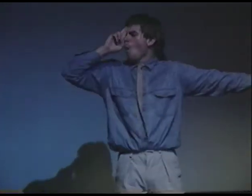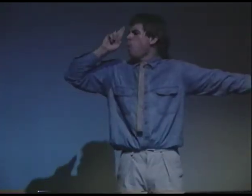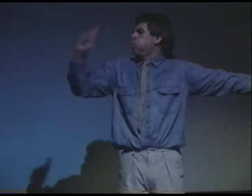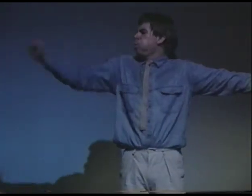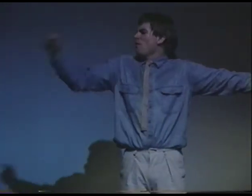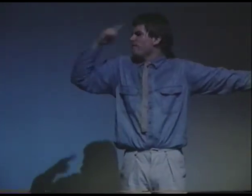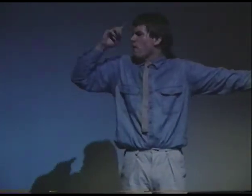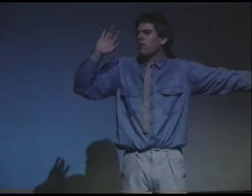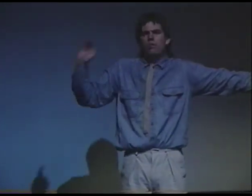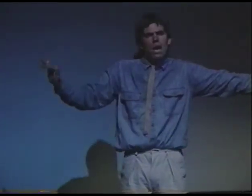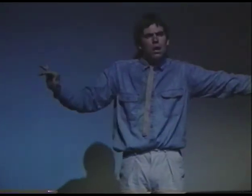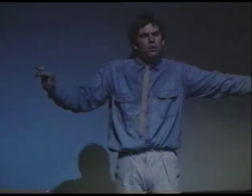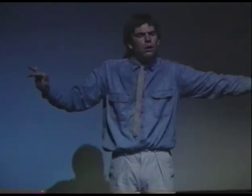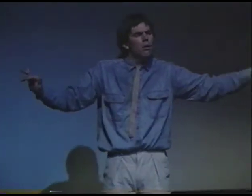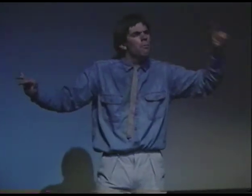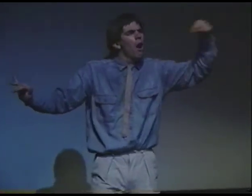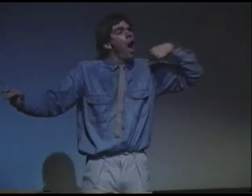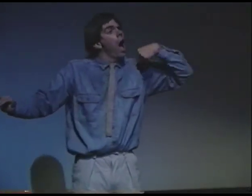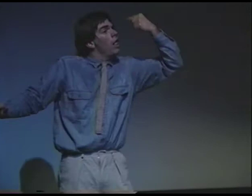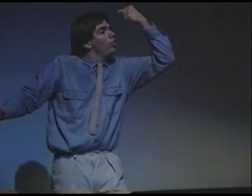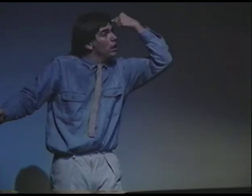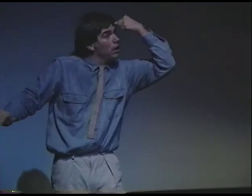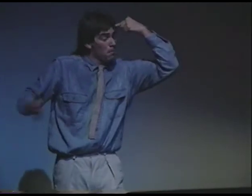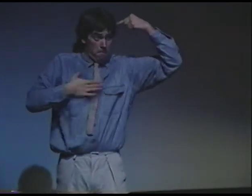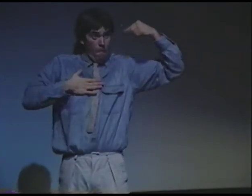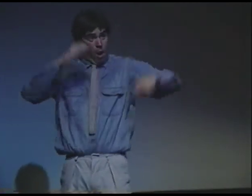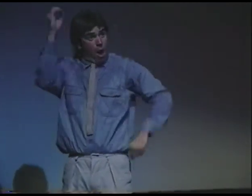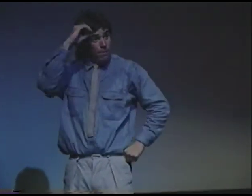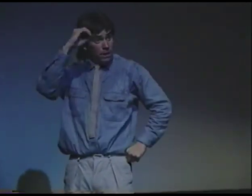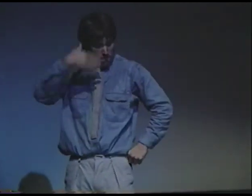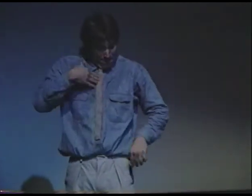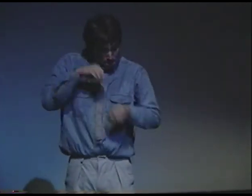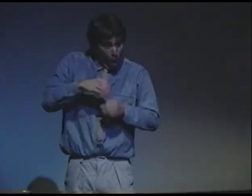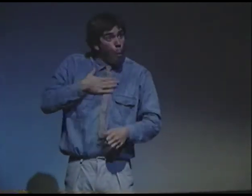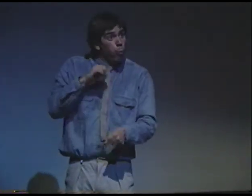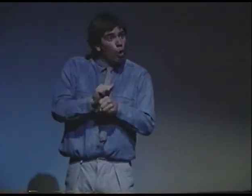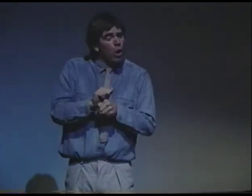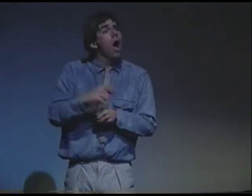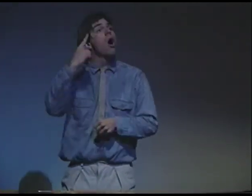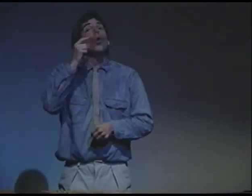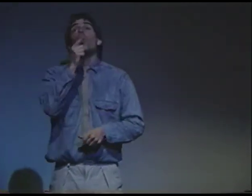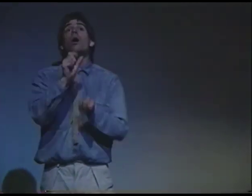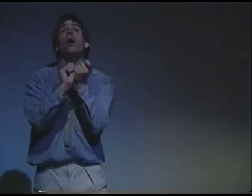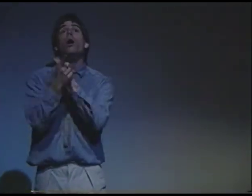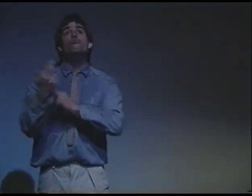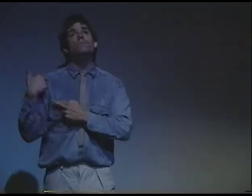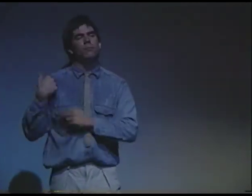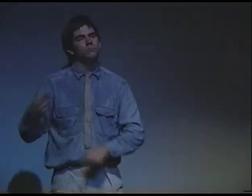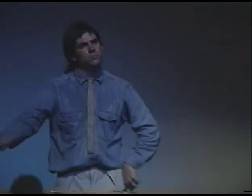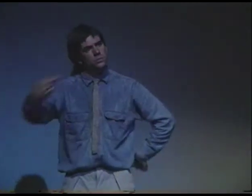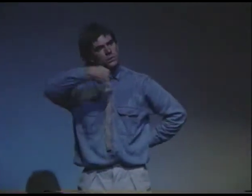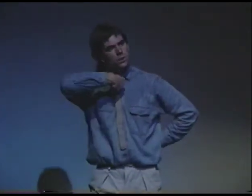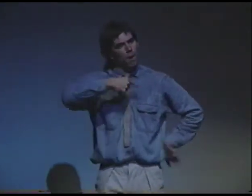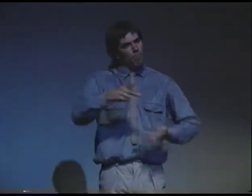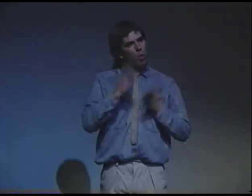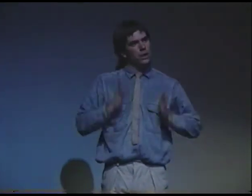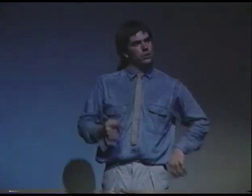with what the poet is doing. I really respect that. But in my opinion, in my work, the translator